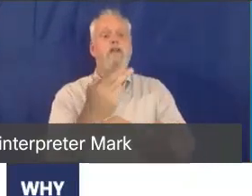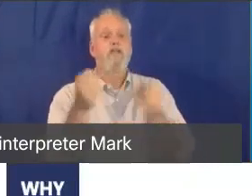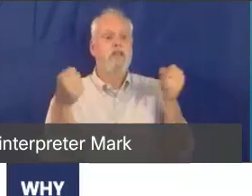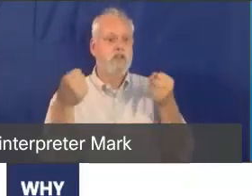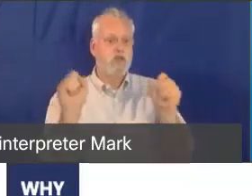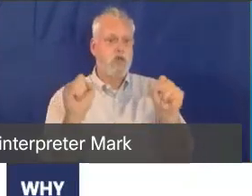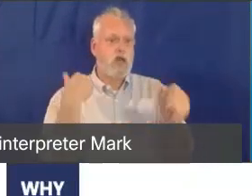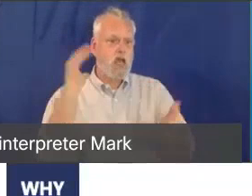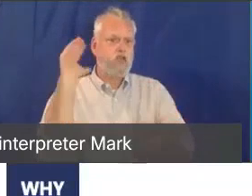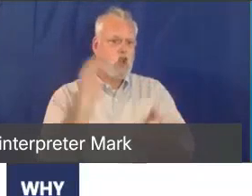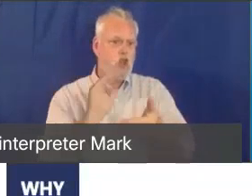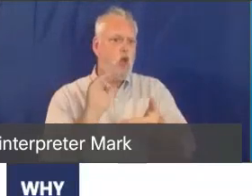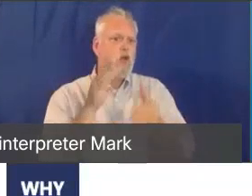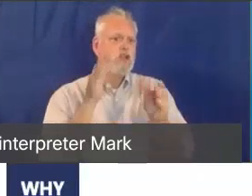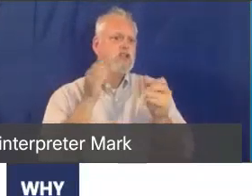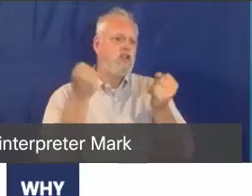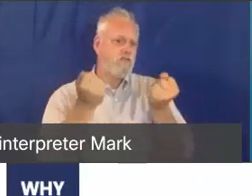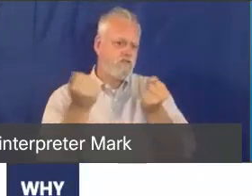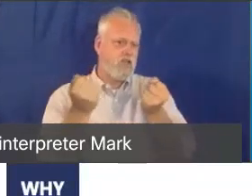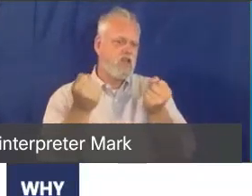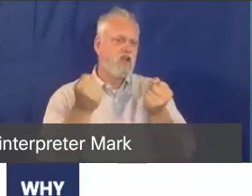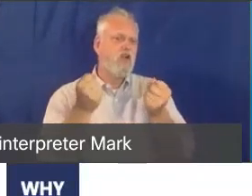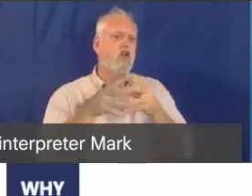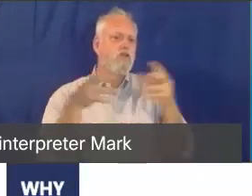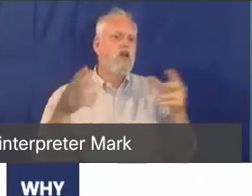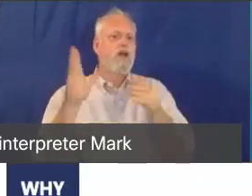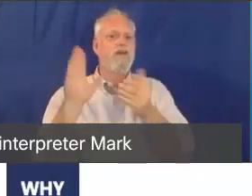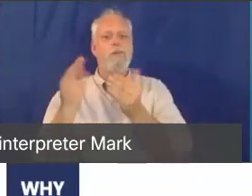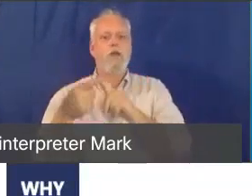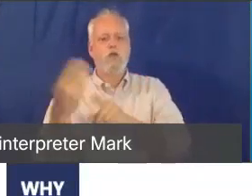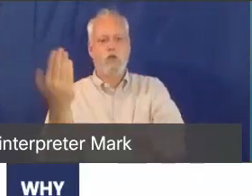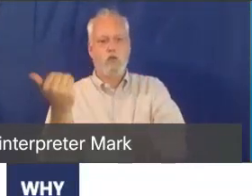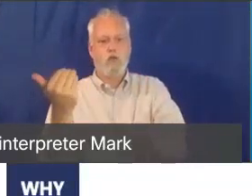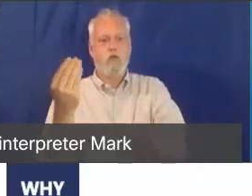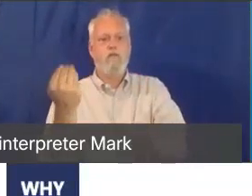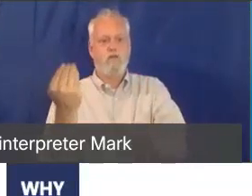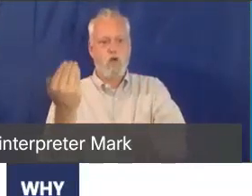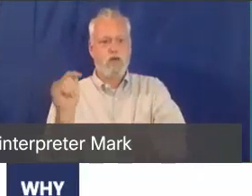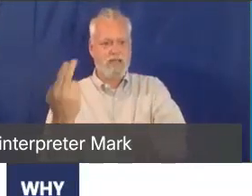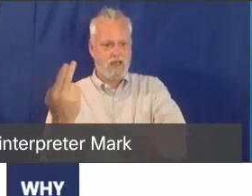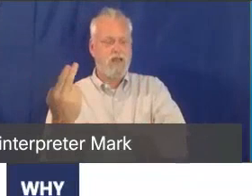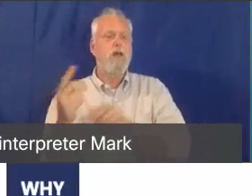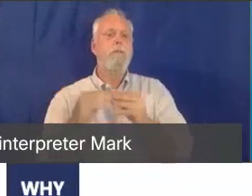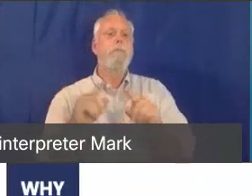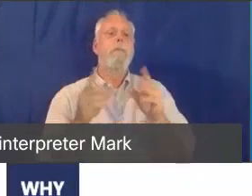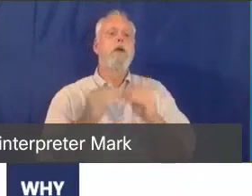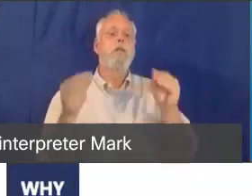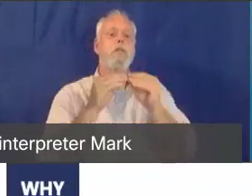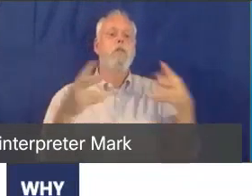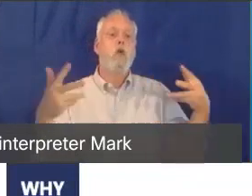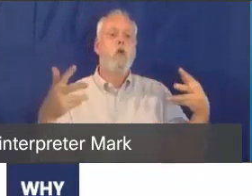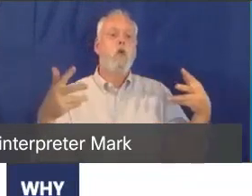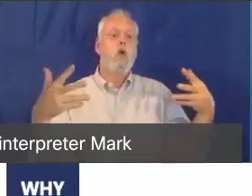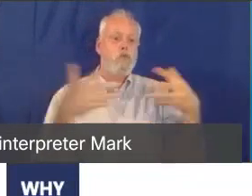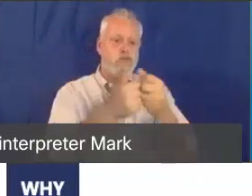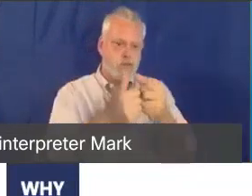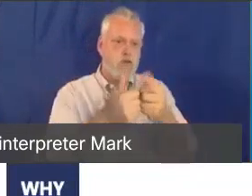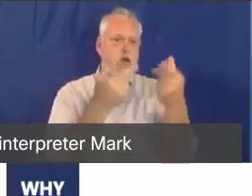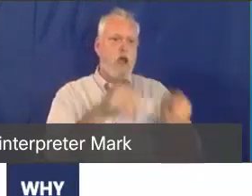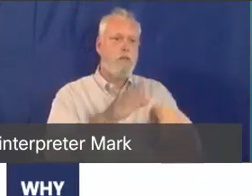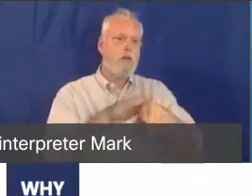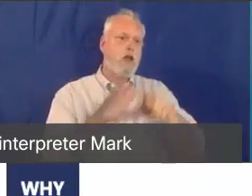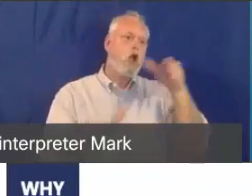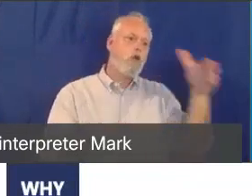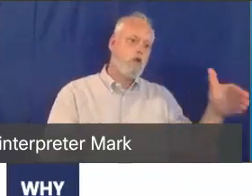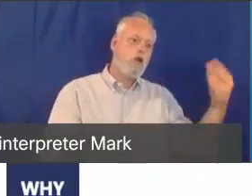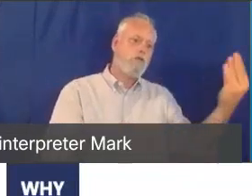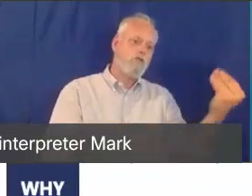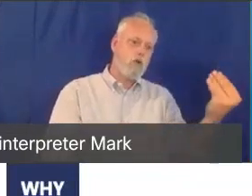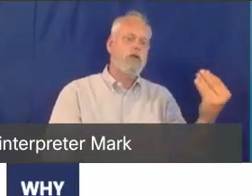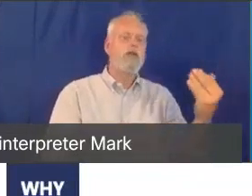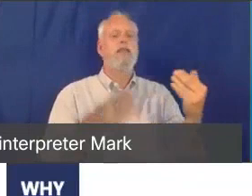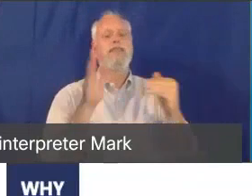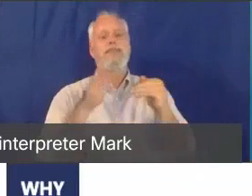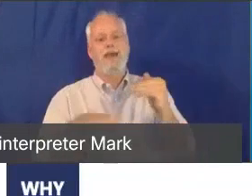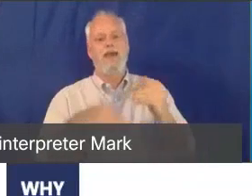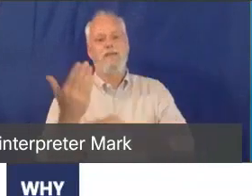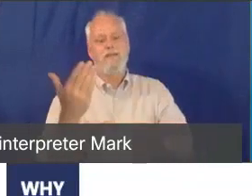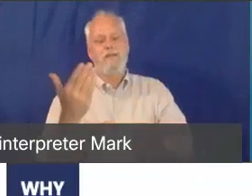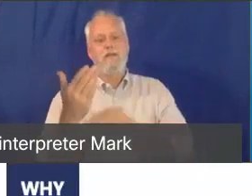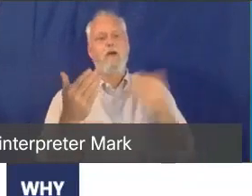Uh, vehicle, volumes and car then a 14 street does, as I mentioned before, um, but more crashes are are happening over on 15th, and there are on 14th and 12 of the 200 crashes that occurred in the project area.